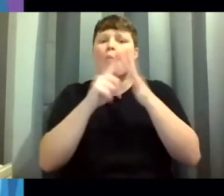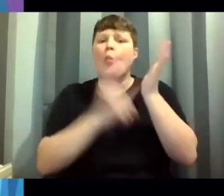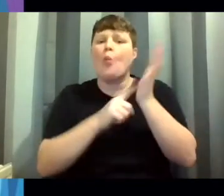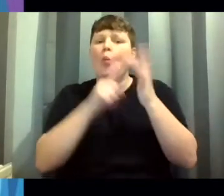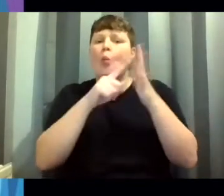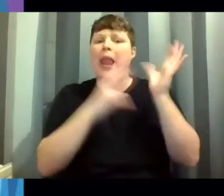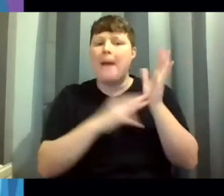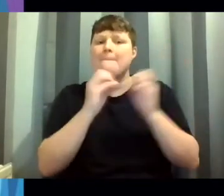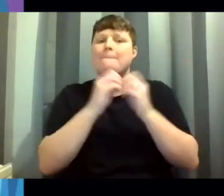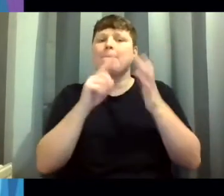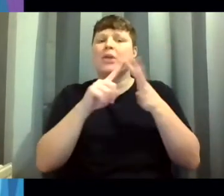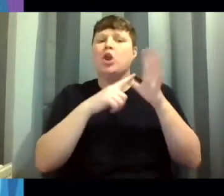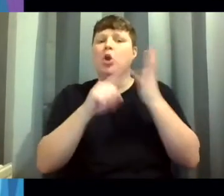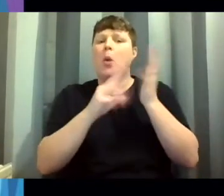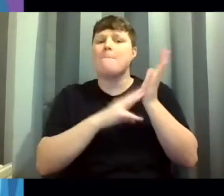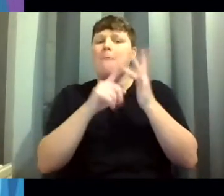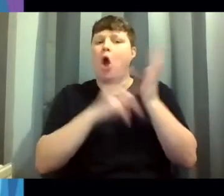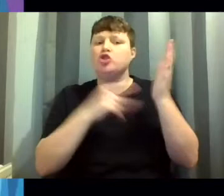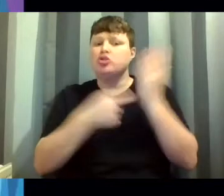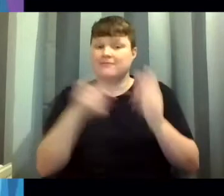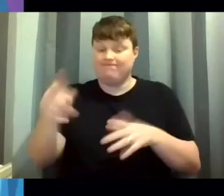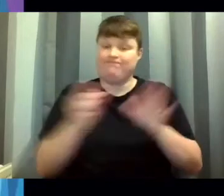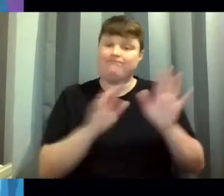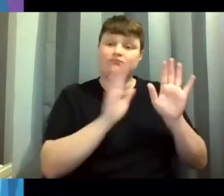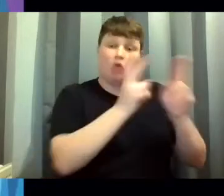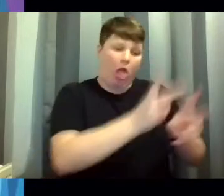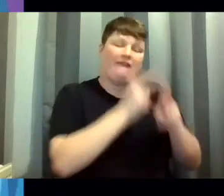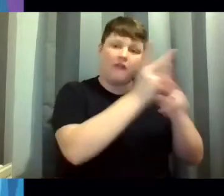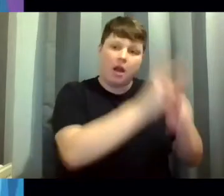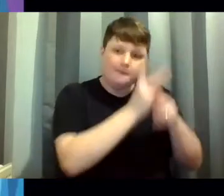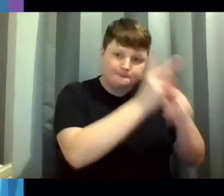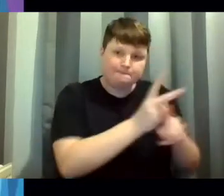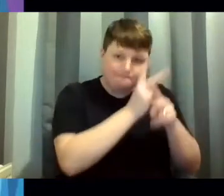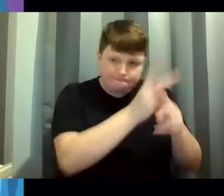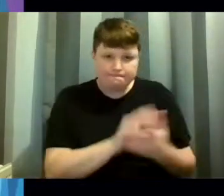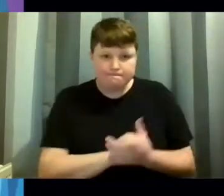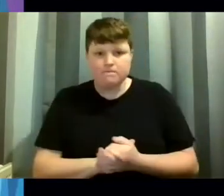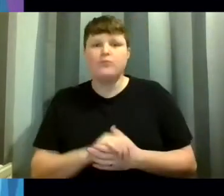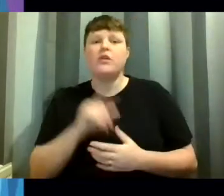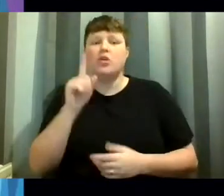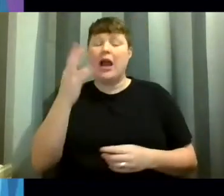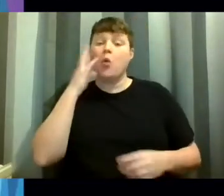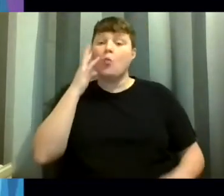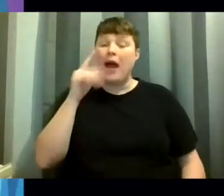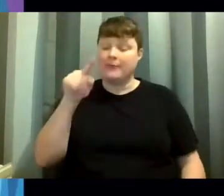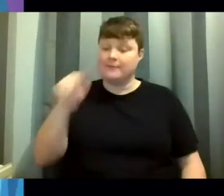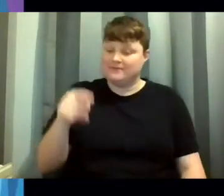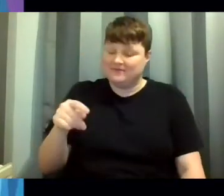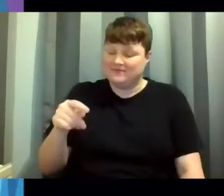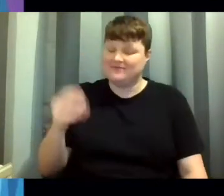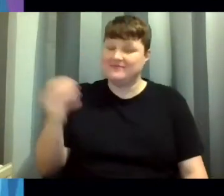So what happened with this fistula is that when Alexis ate some food, it emerged from the hole,